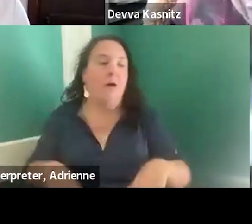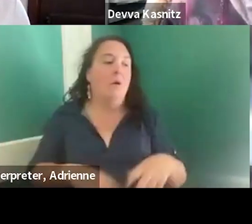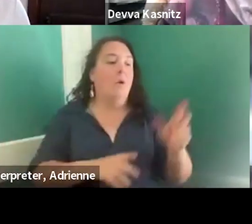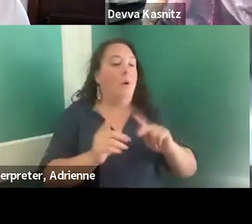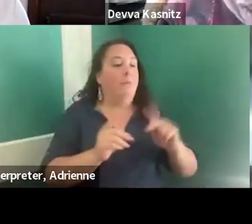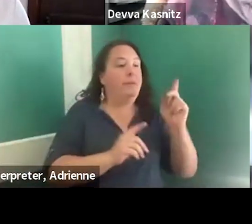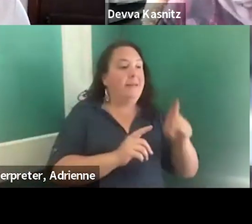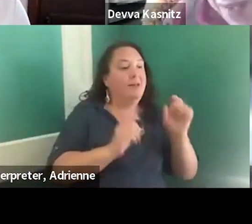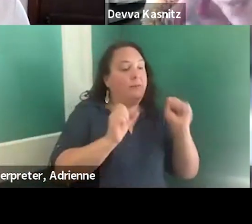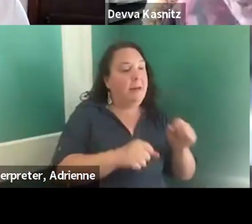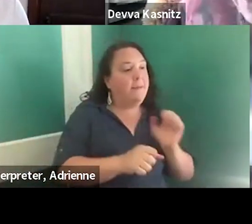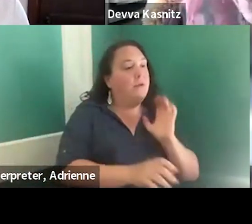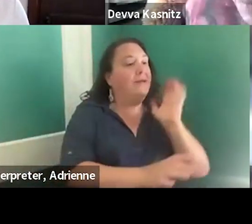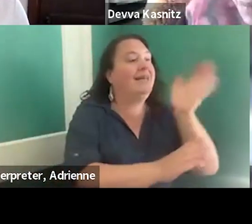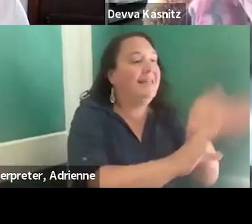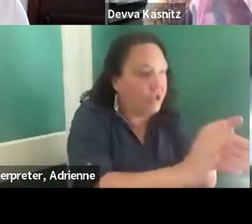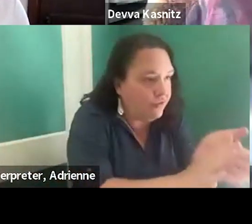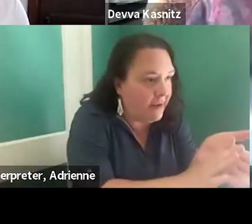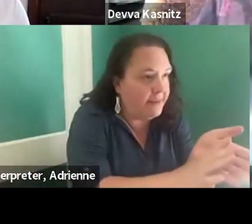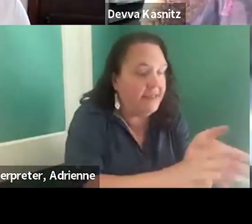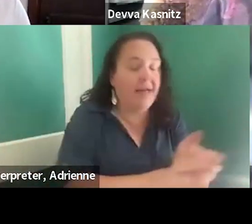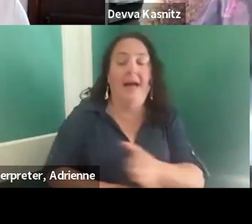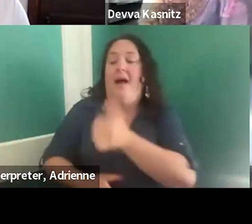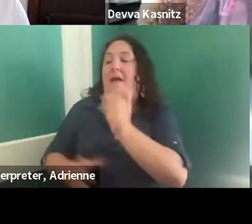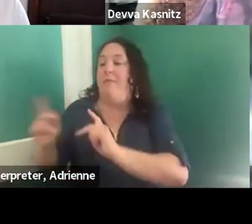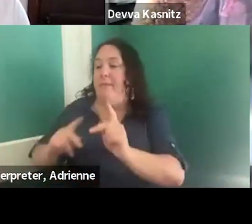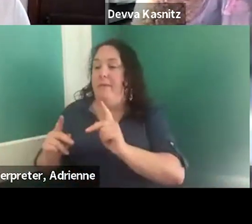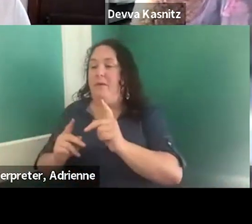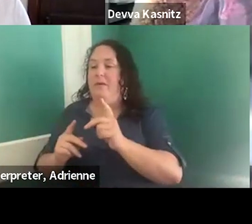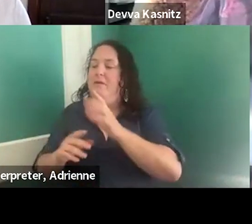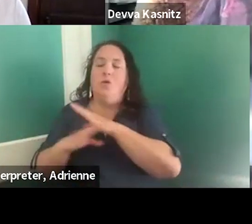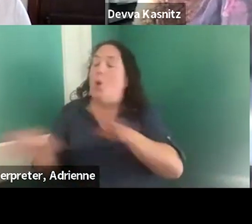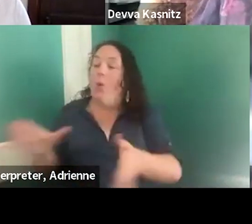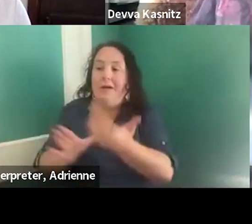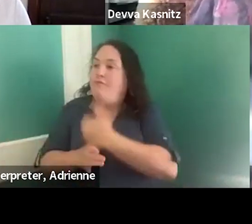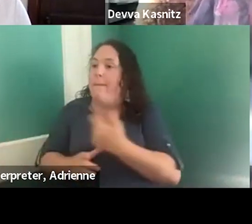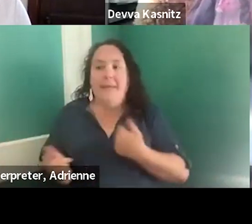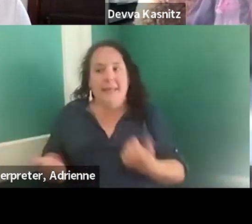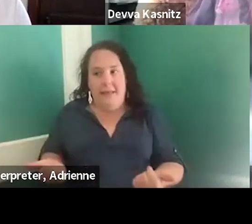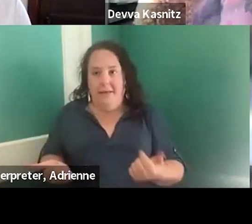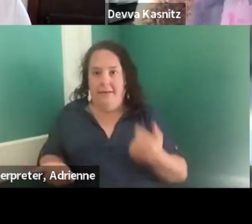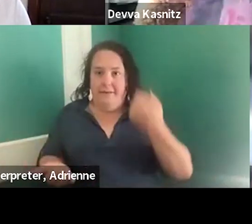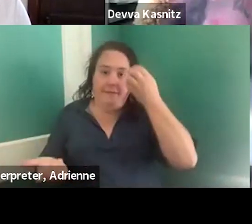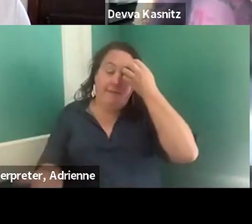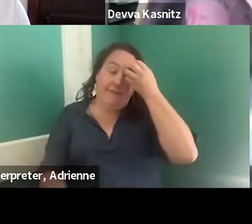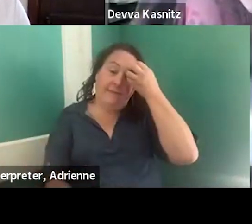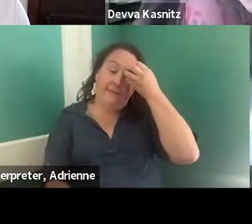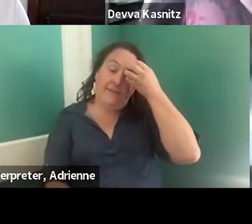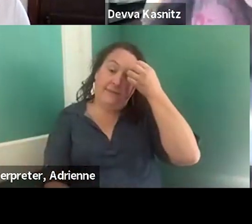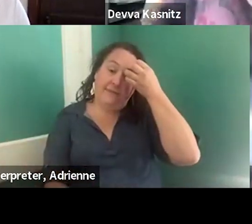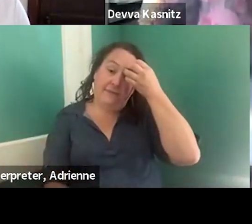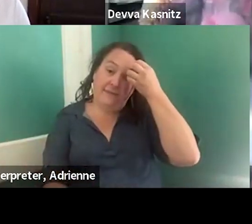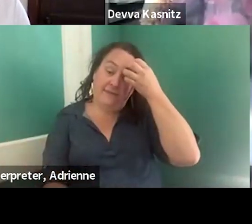and others who need to not be interrupted. No, thank you for sharing this. Yeah.